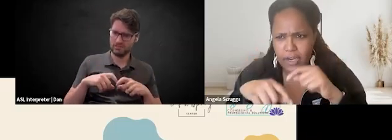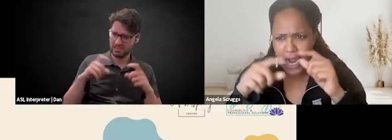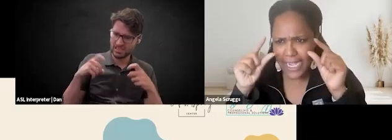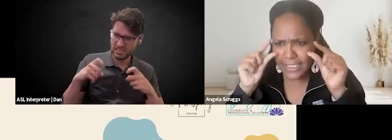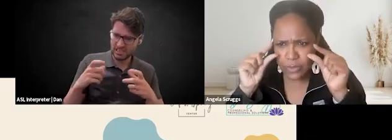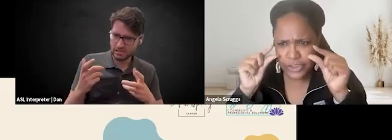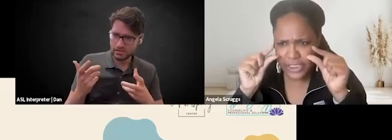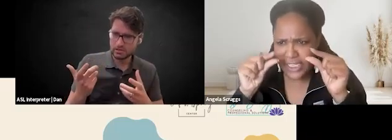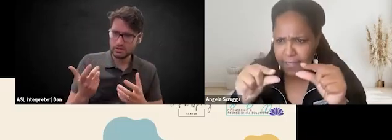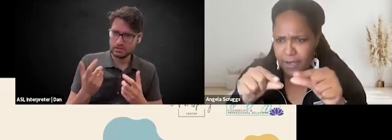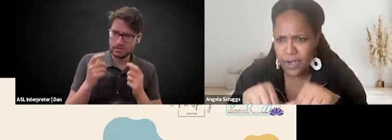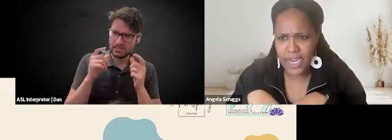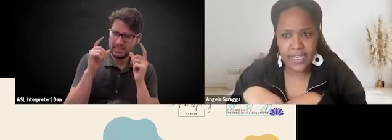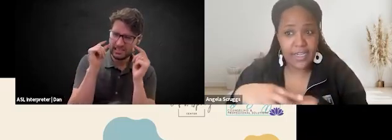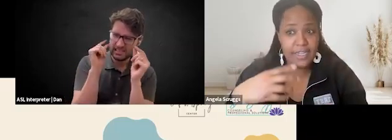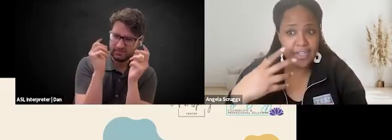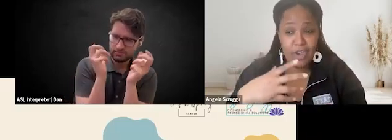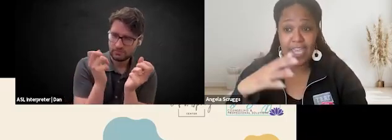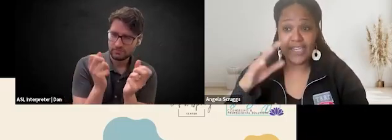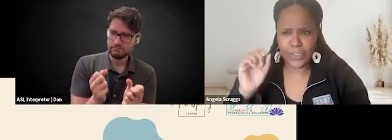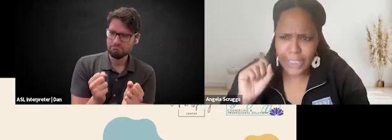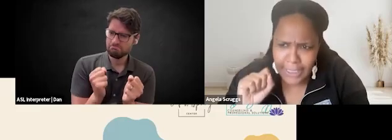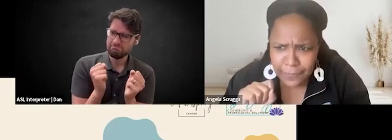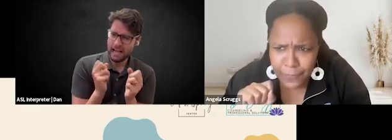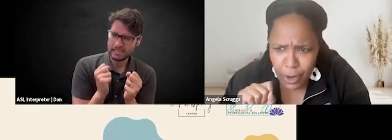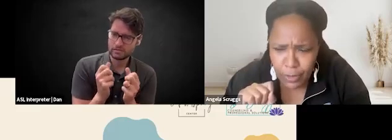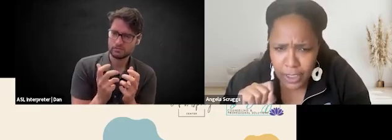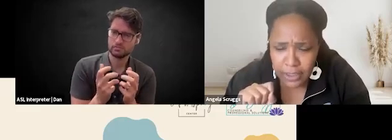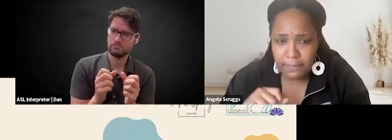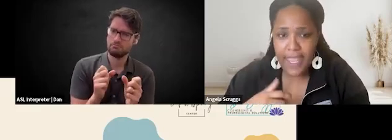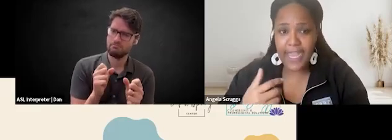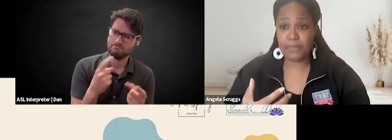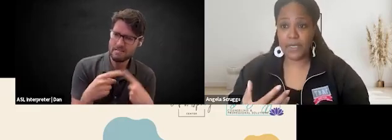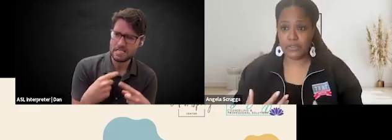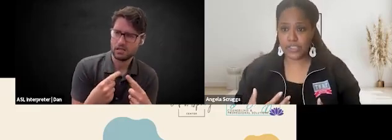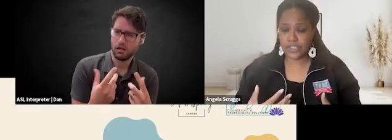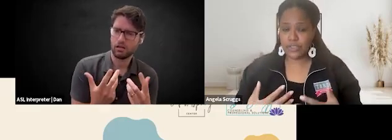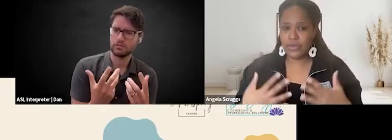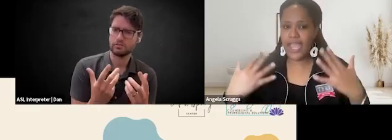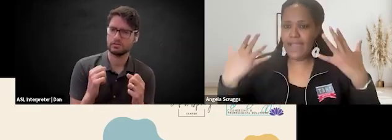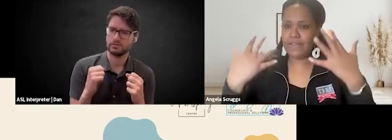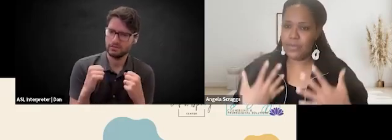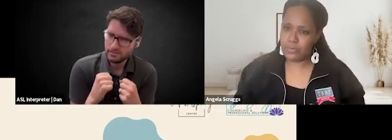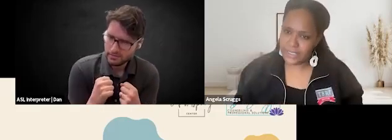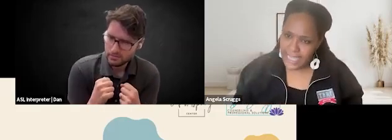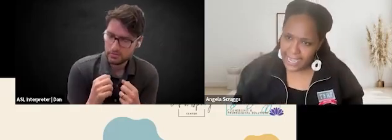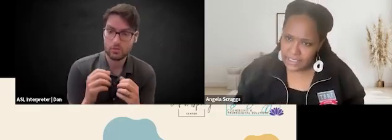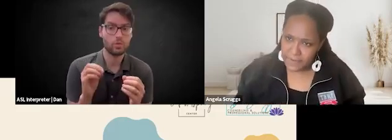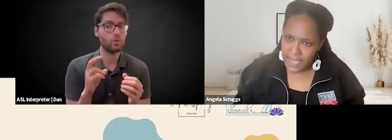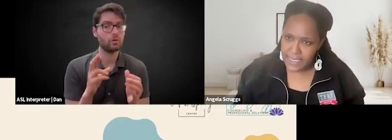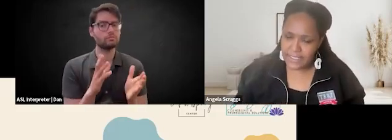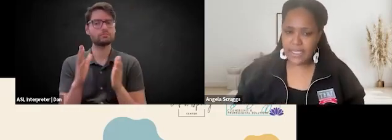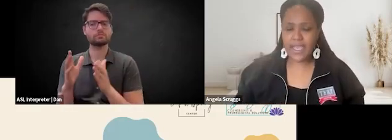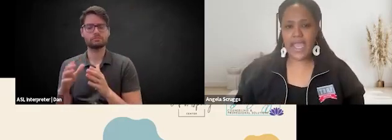and your eyes scrunched together and, you know, and you're leaning forward, as opposed to having a more relaxed face